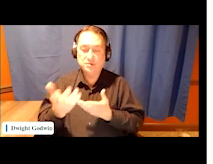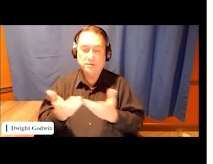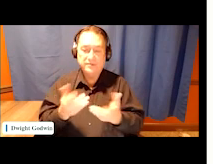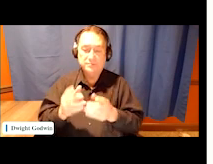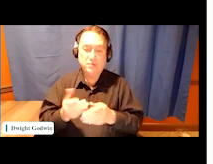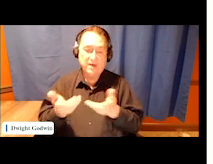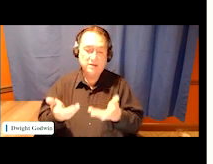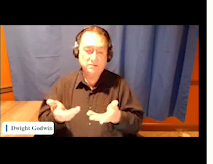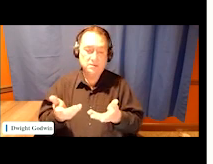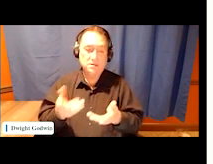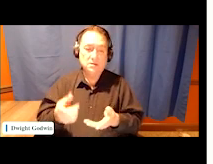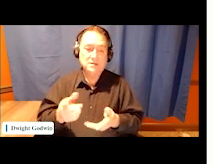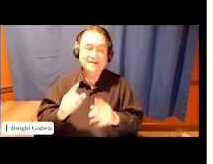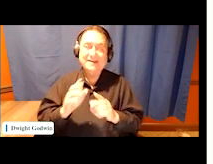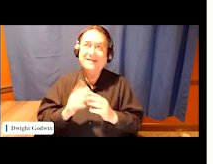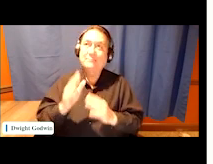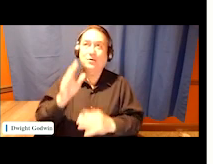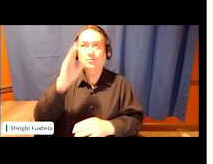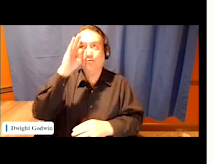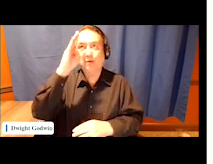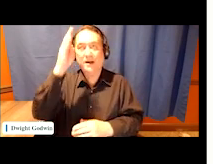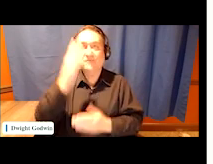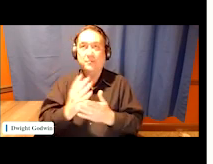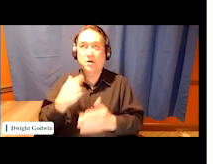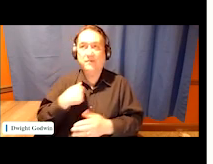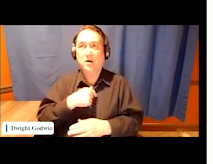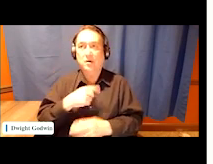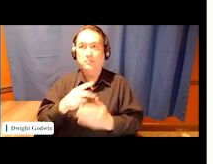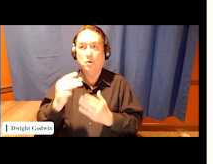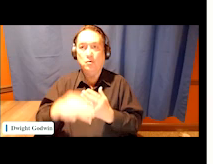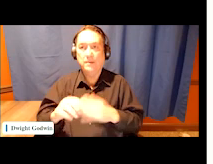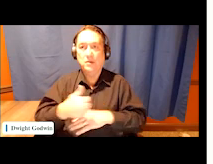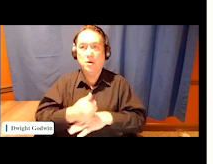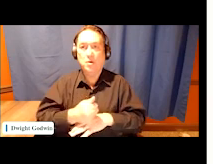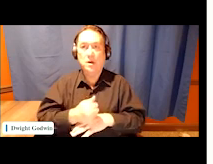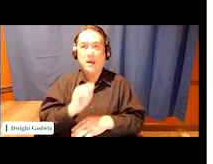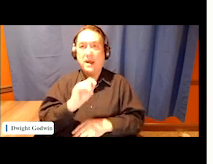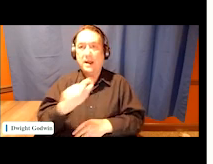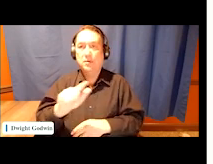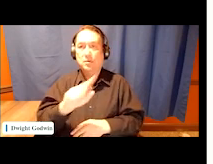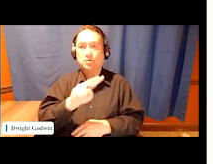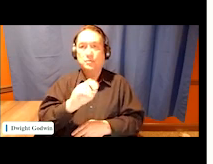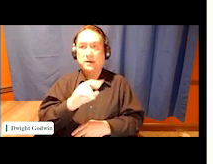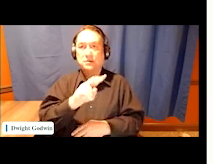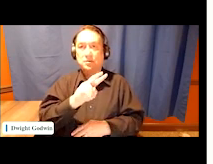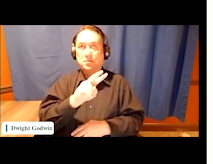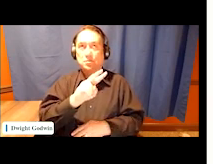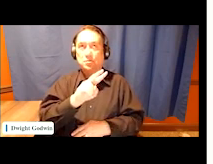So the most creative part of our program launch was in April 20th, 22, sorry, April, 2022,